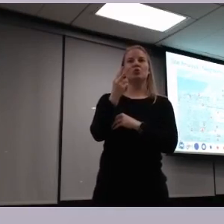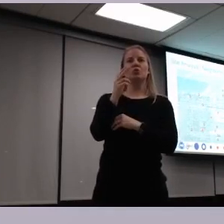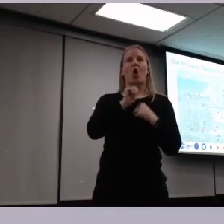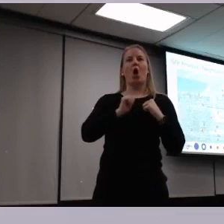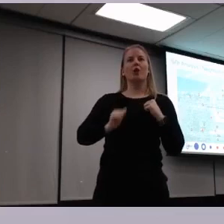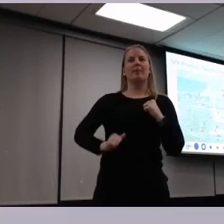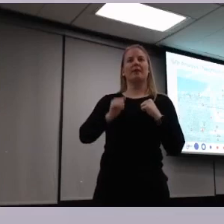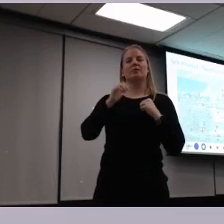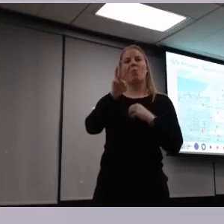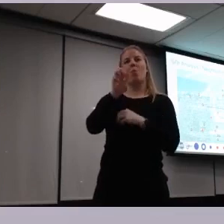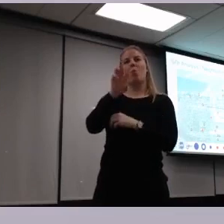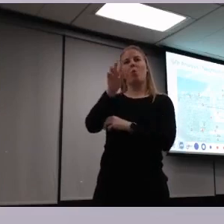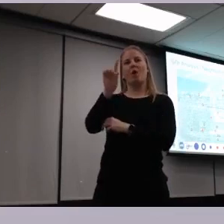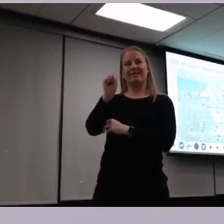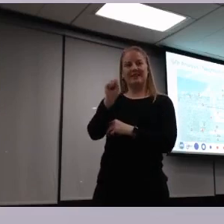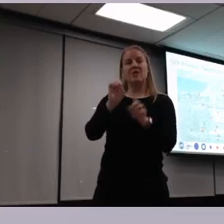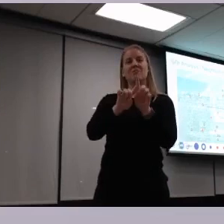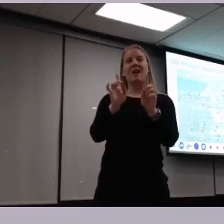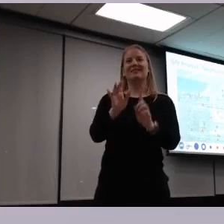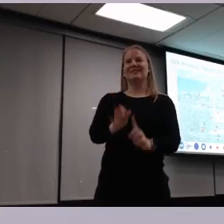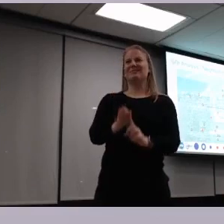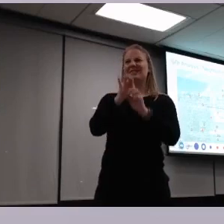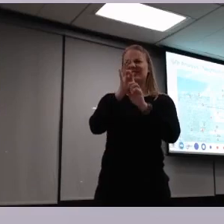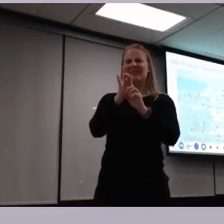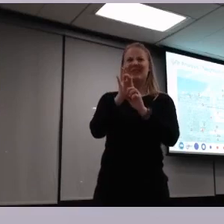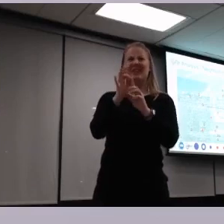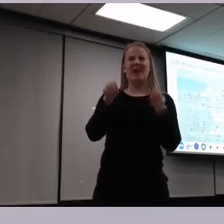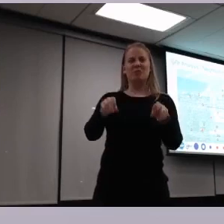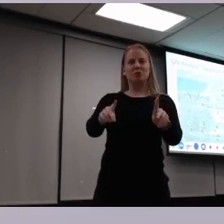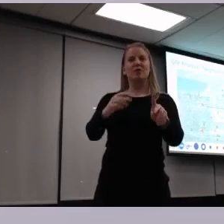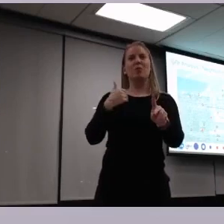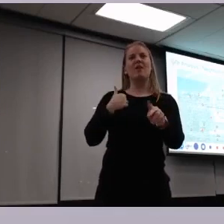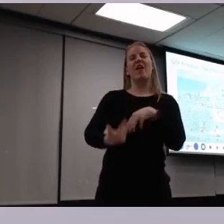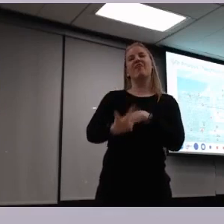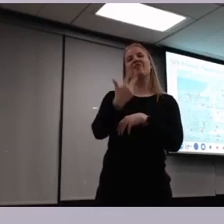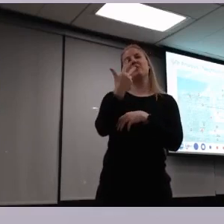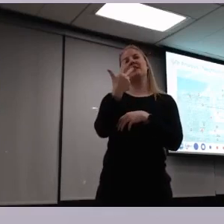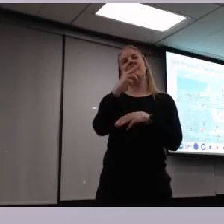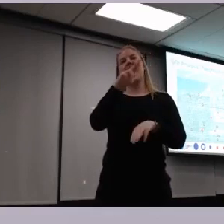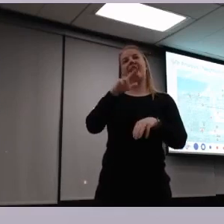We're going through three different National Register historic districts.